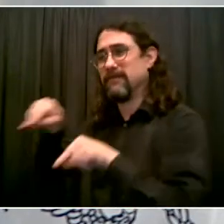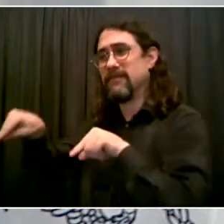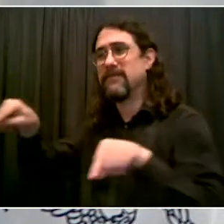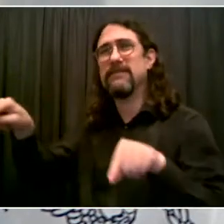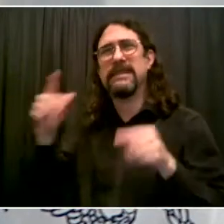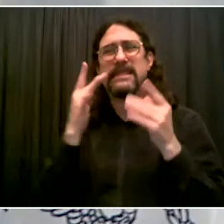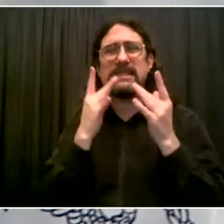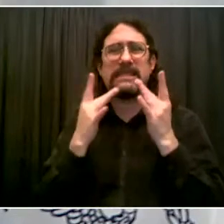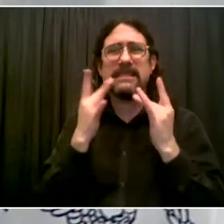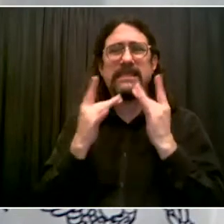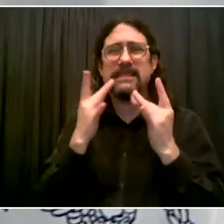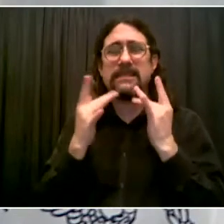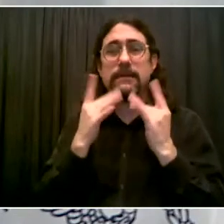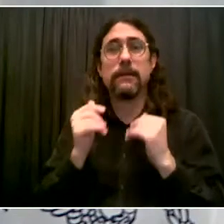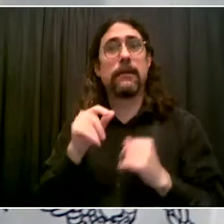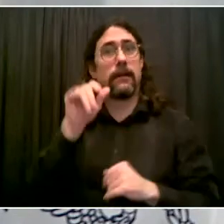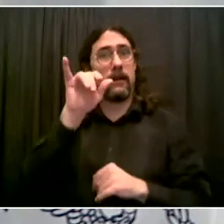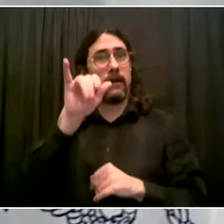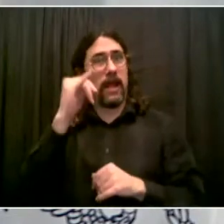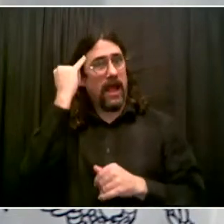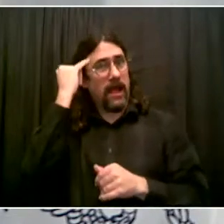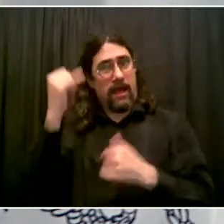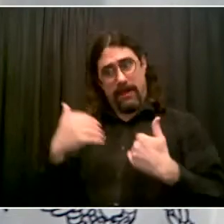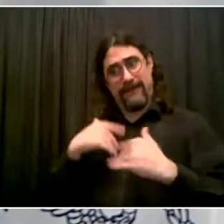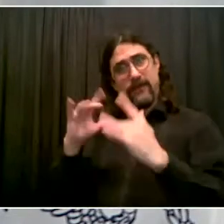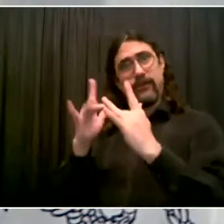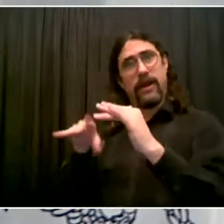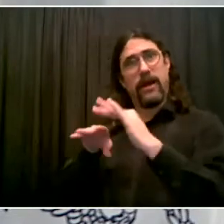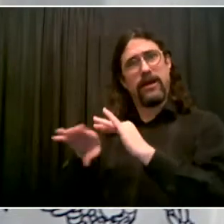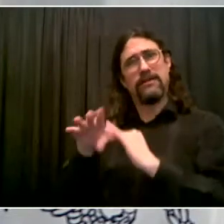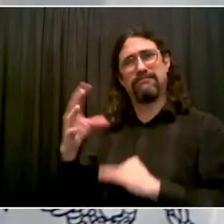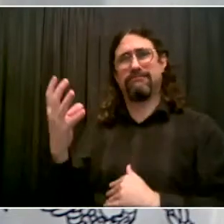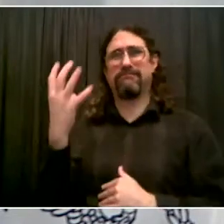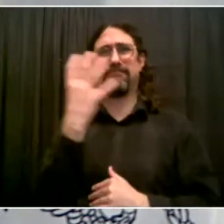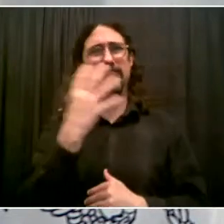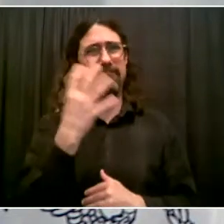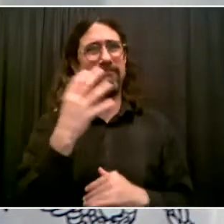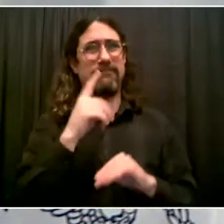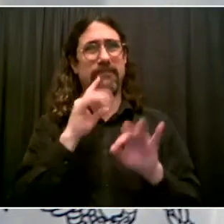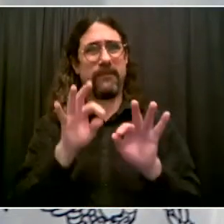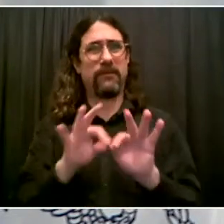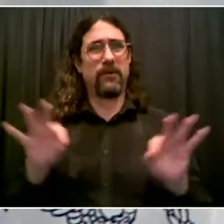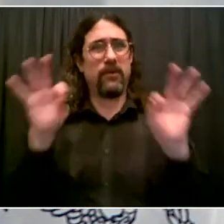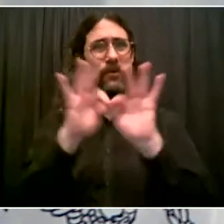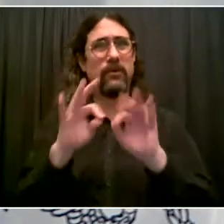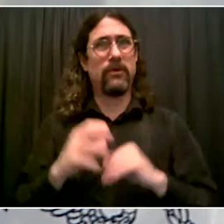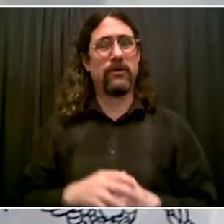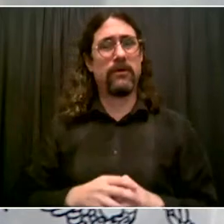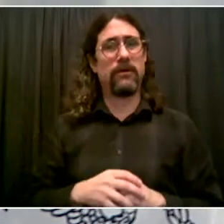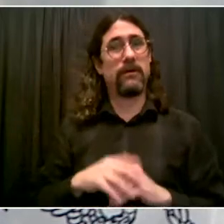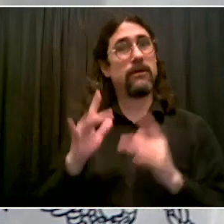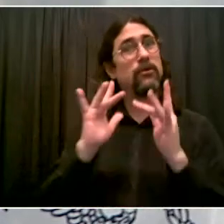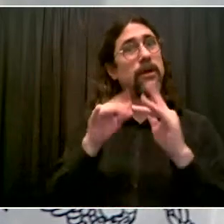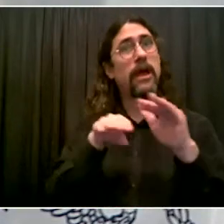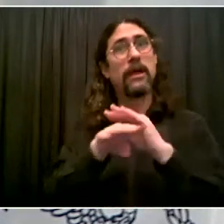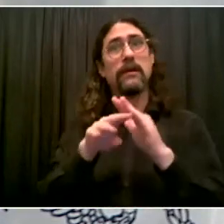THAT HAVE BEEN PRDEIVED OF IT, FAMILIEIE SWHO HAVE BEEN DEPRIVED OF IT IS CRUCIAL IT IS